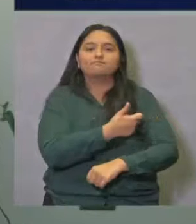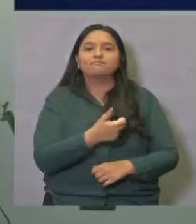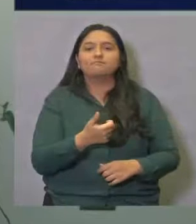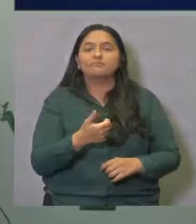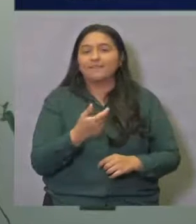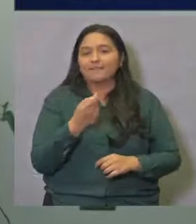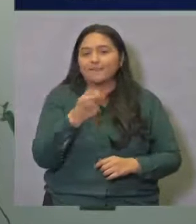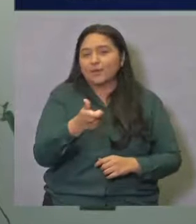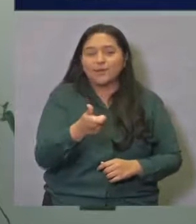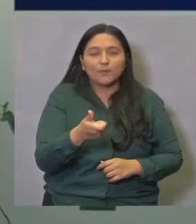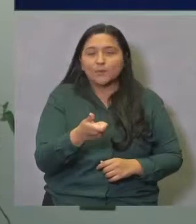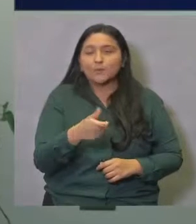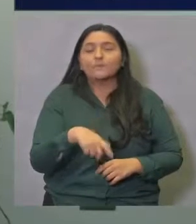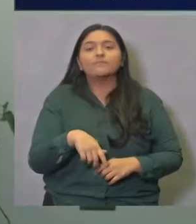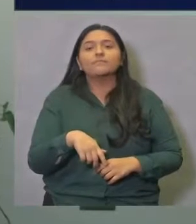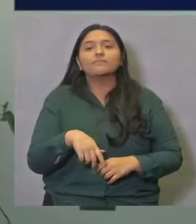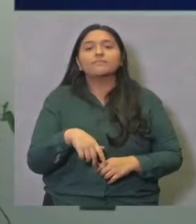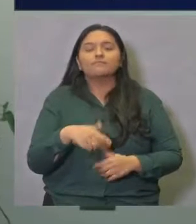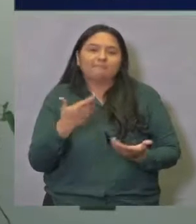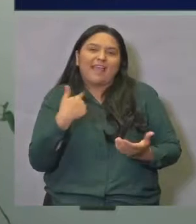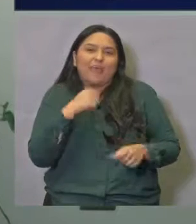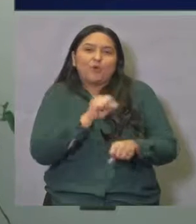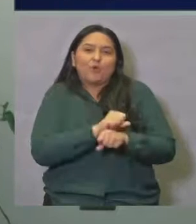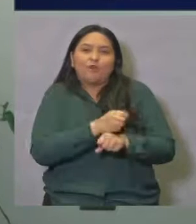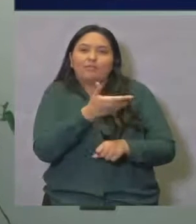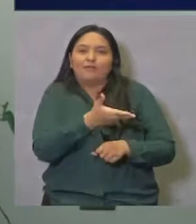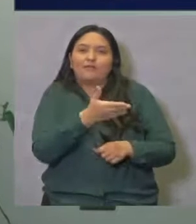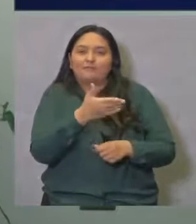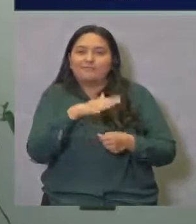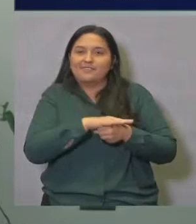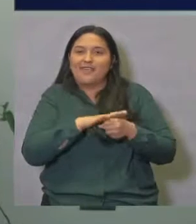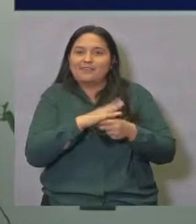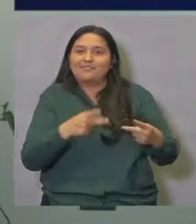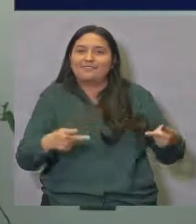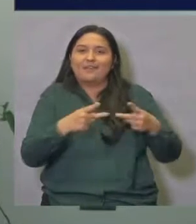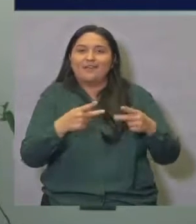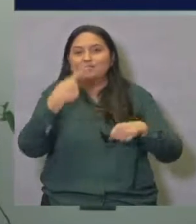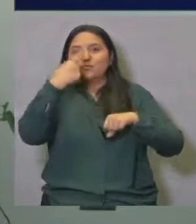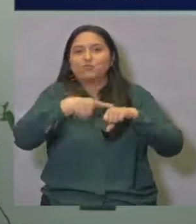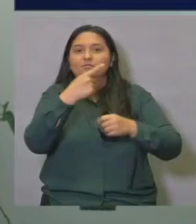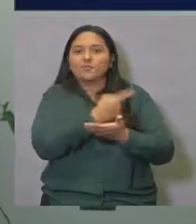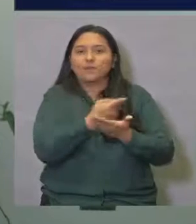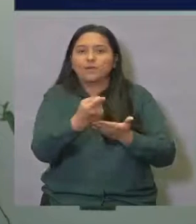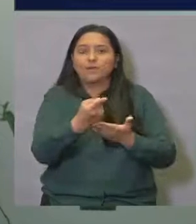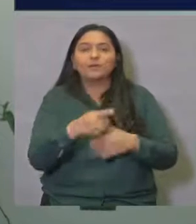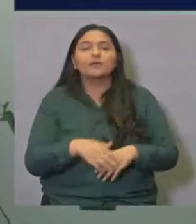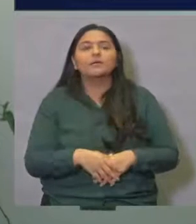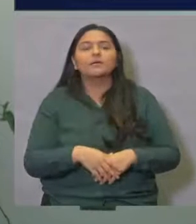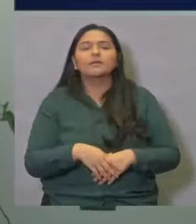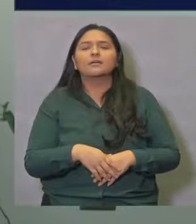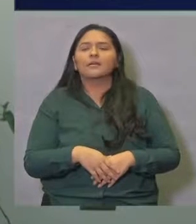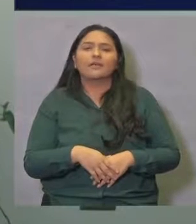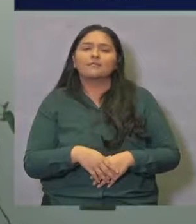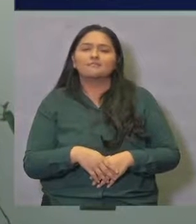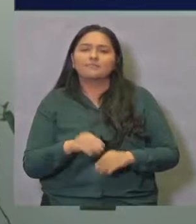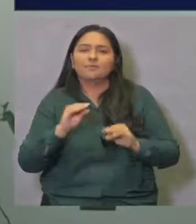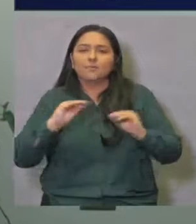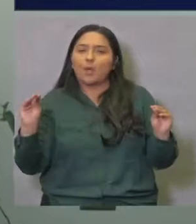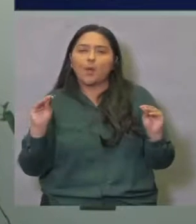THEIR SITES.